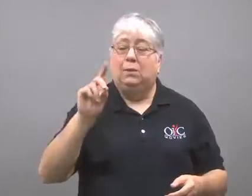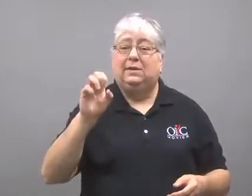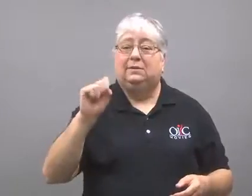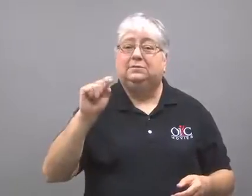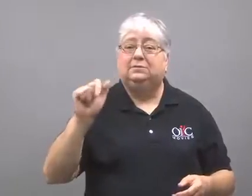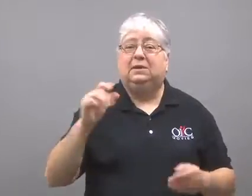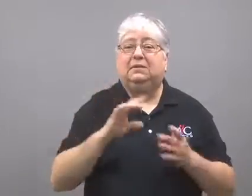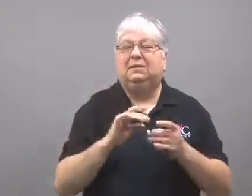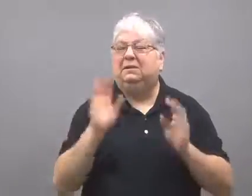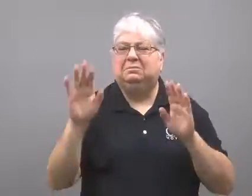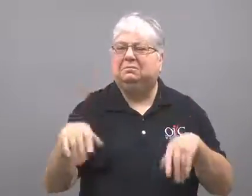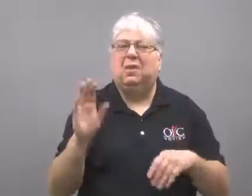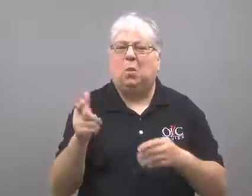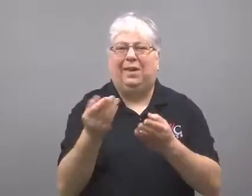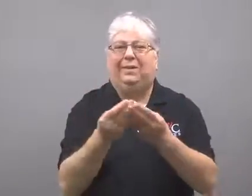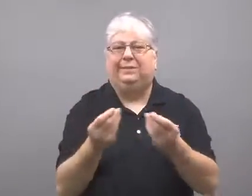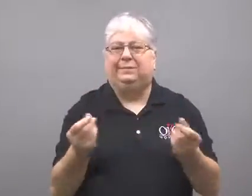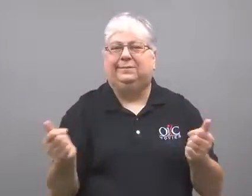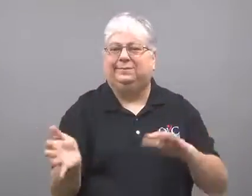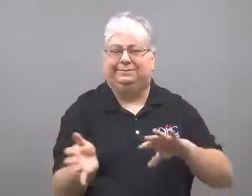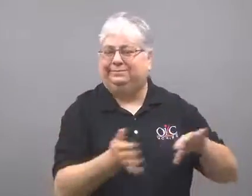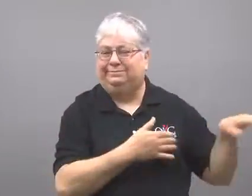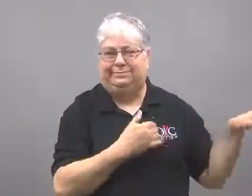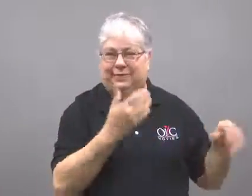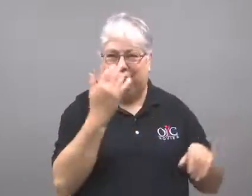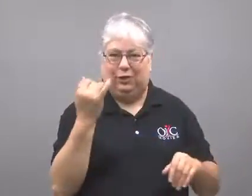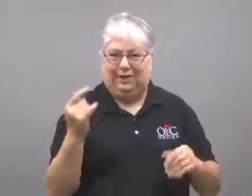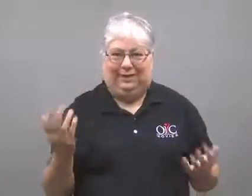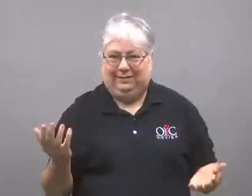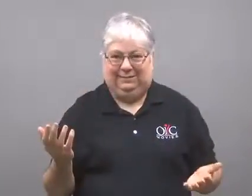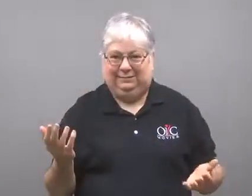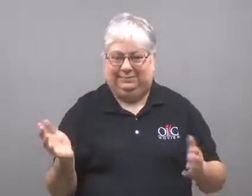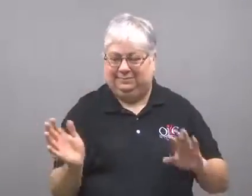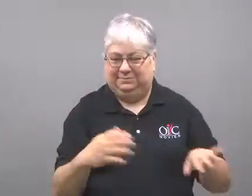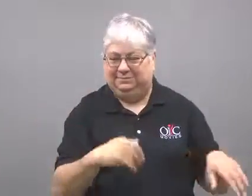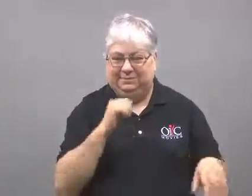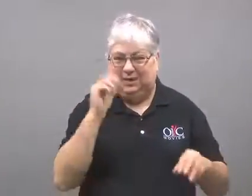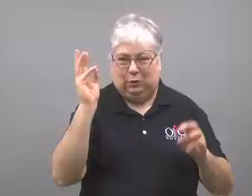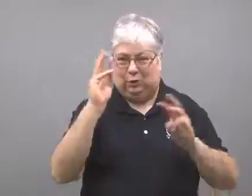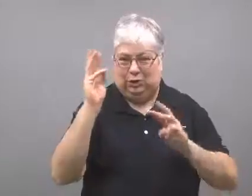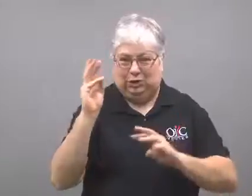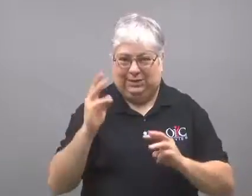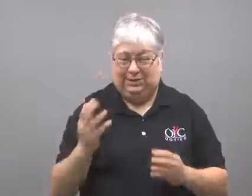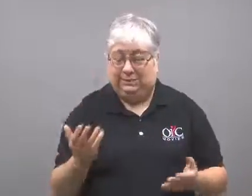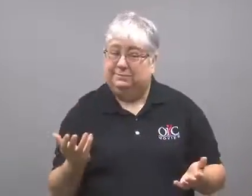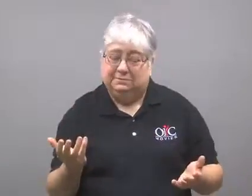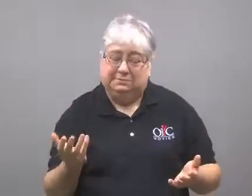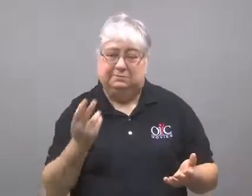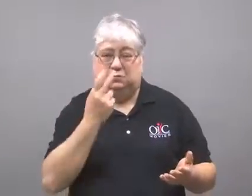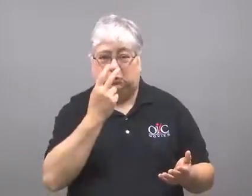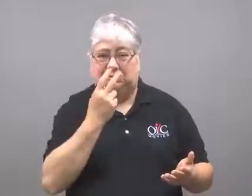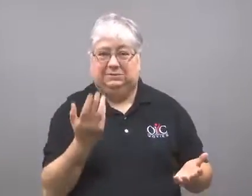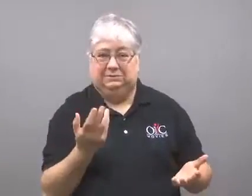Podesta says he isn't worried, these issues will fade into the background. We'll see.